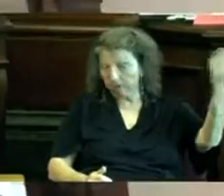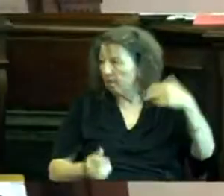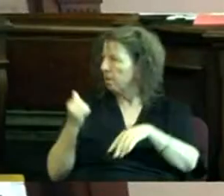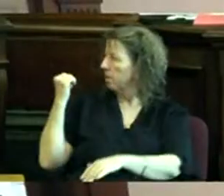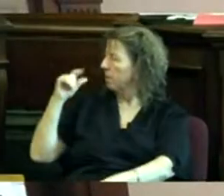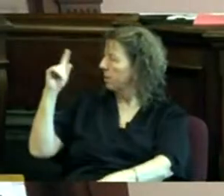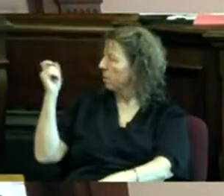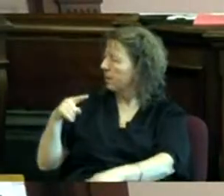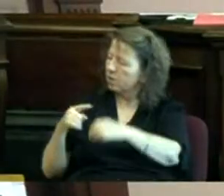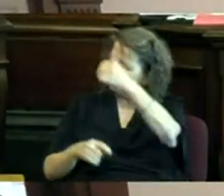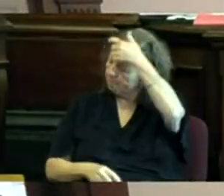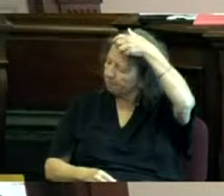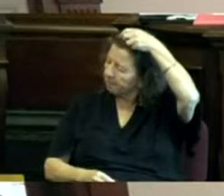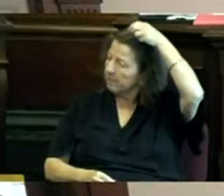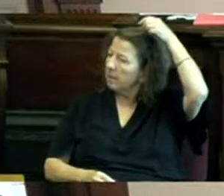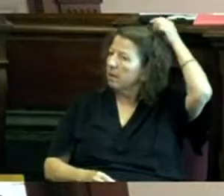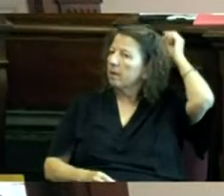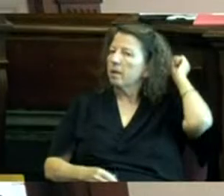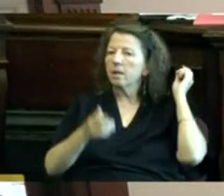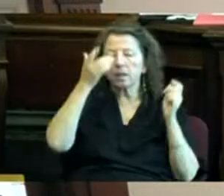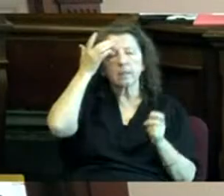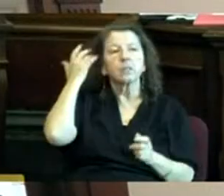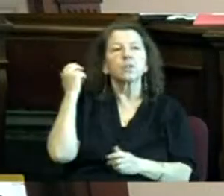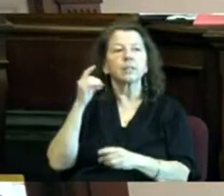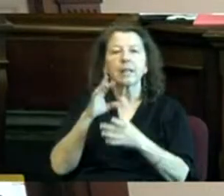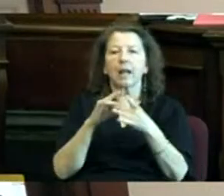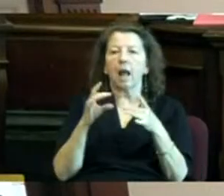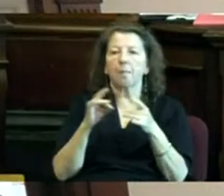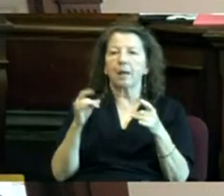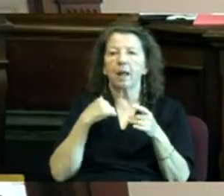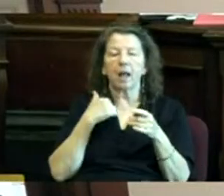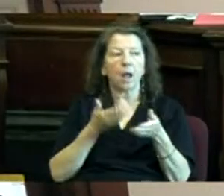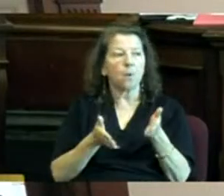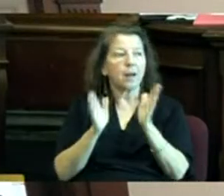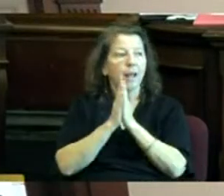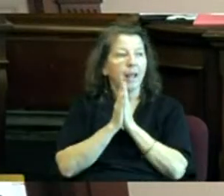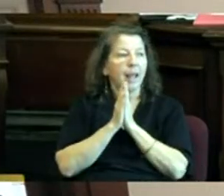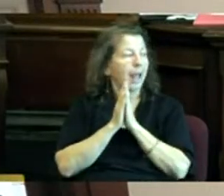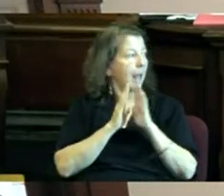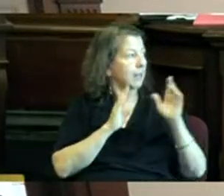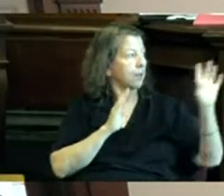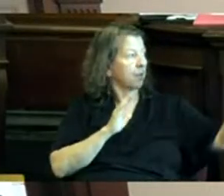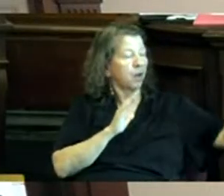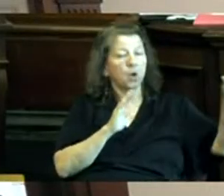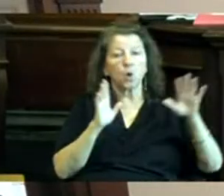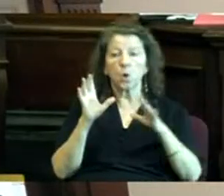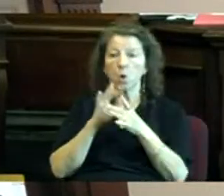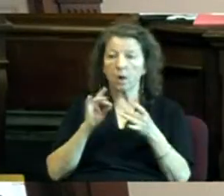year, but I hope we do in the future. Council member Martin